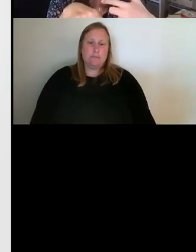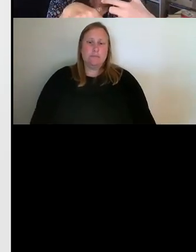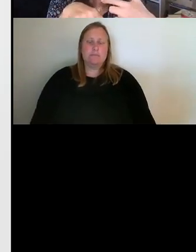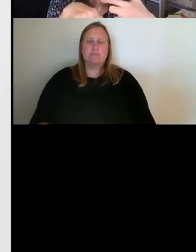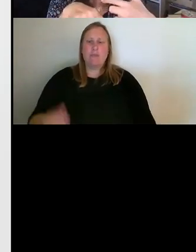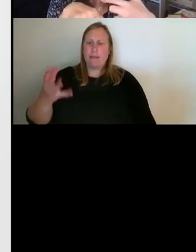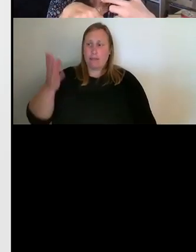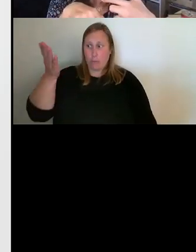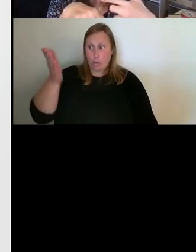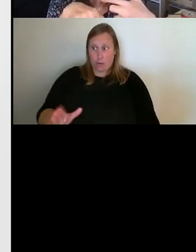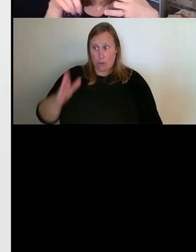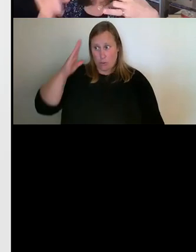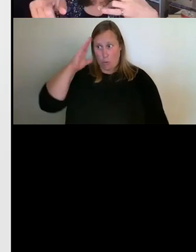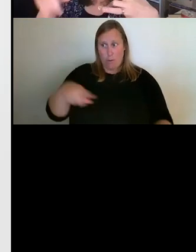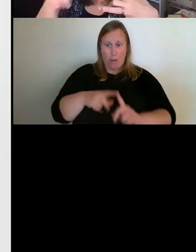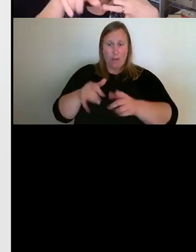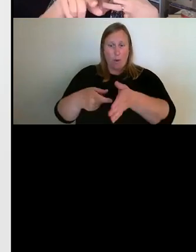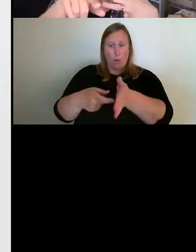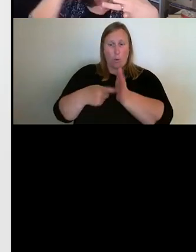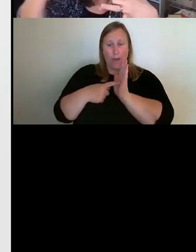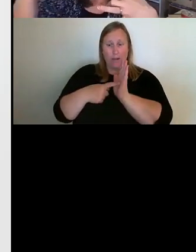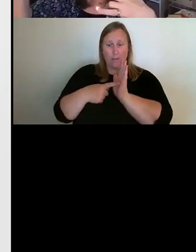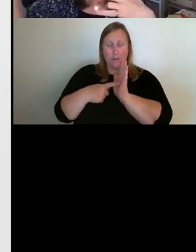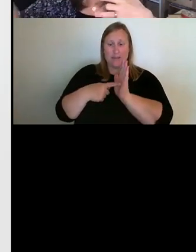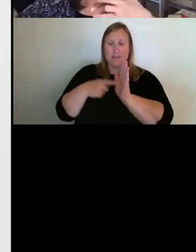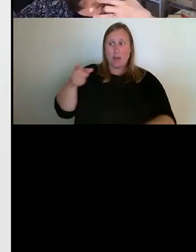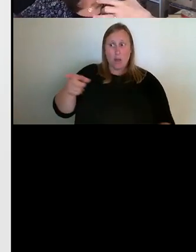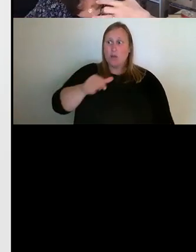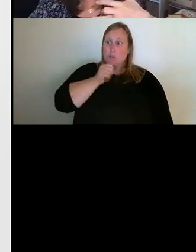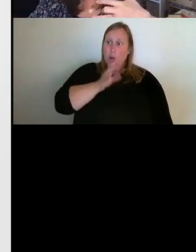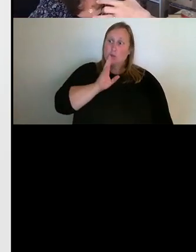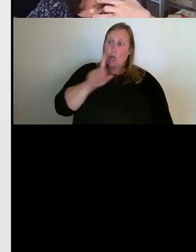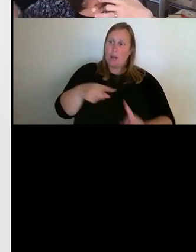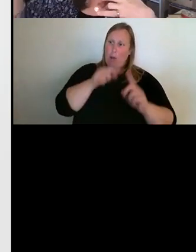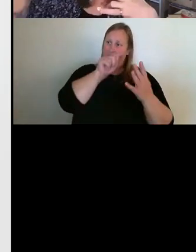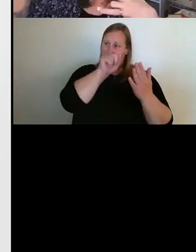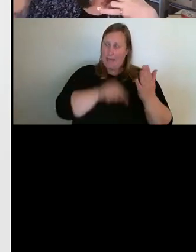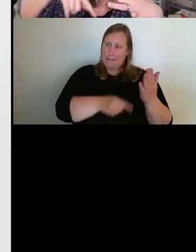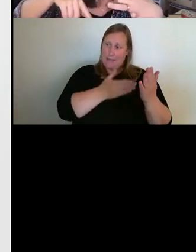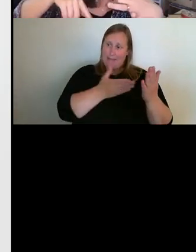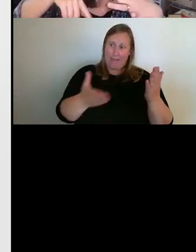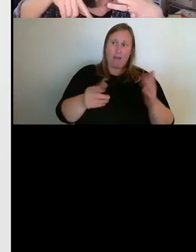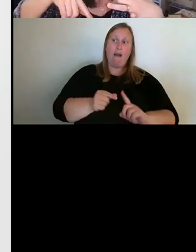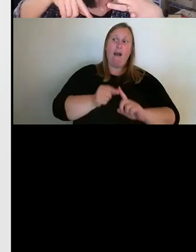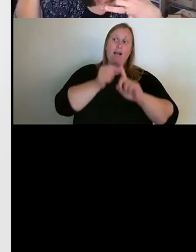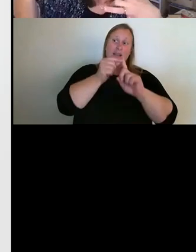the warnings. Jennie, don't talk about these things unless you are going to warn.